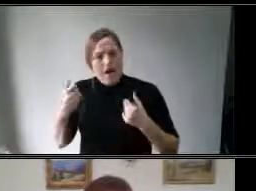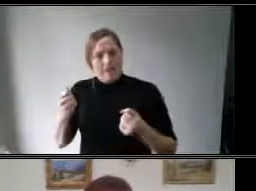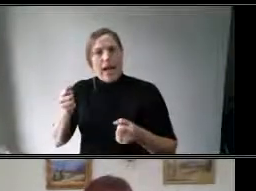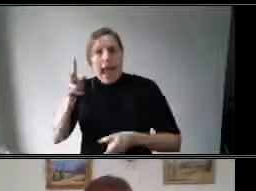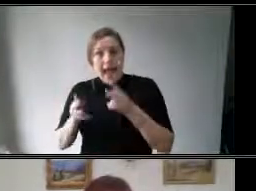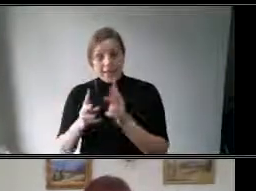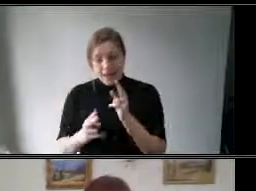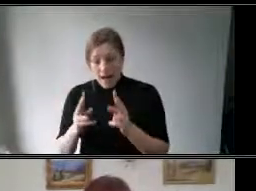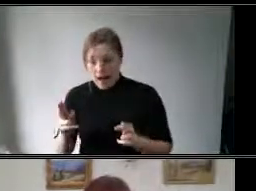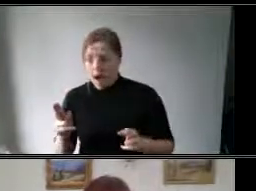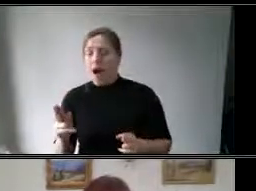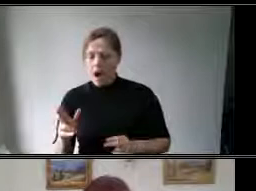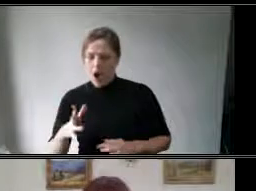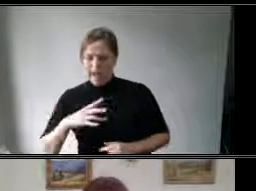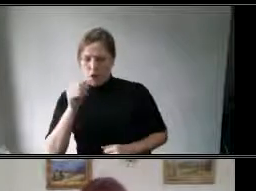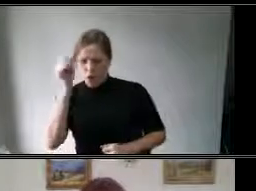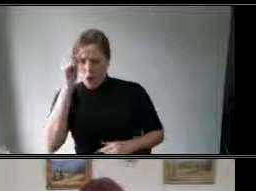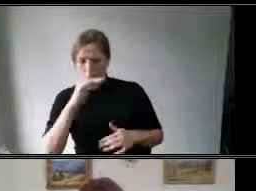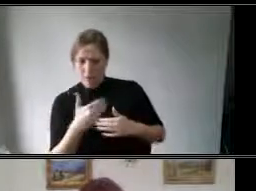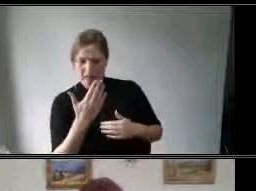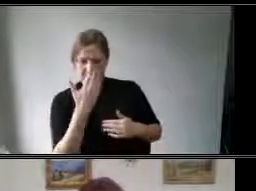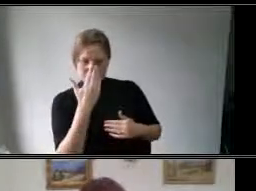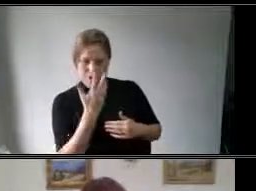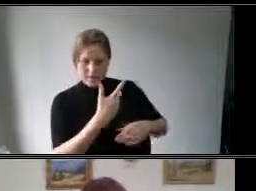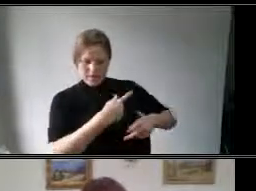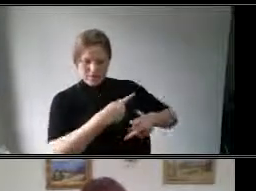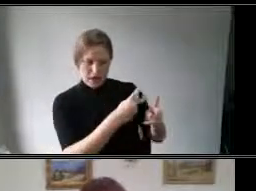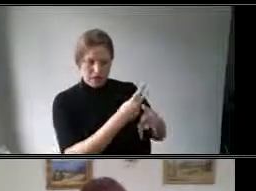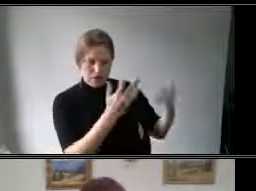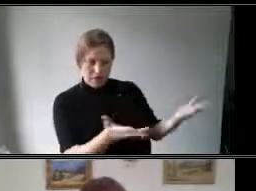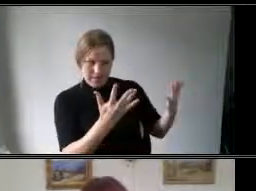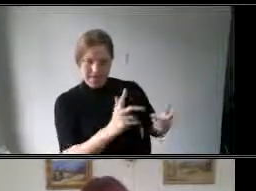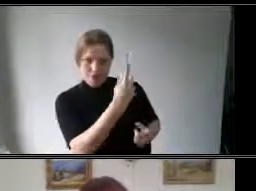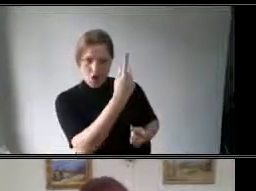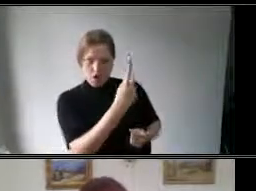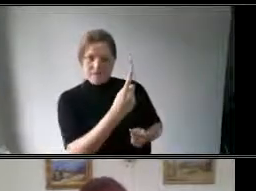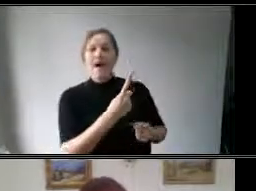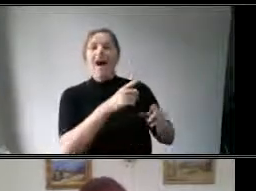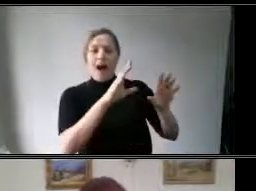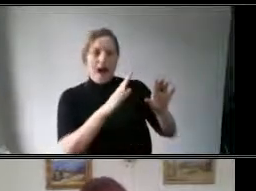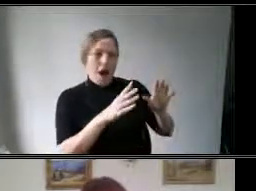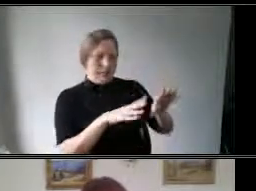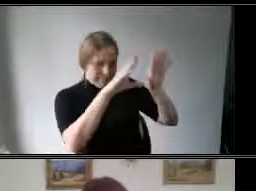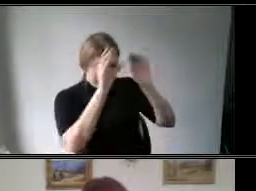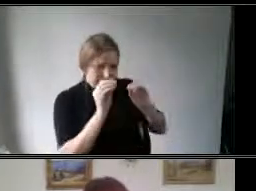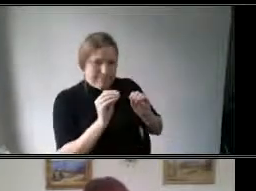aware of the front end of the process so over time he spent some time with the play school team and